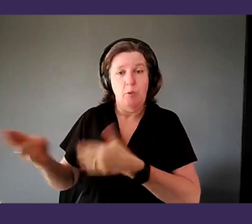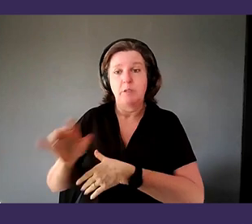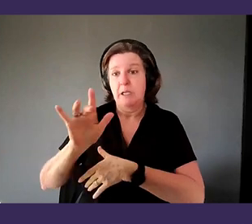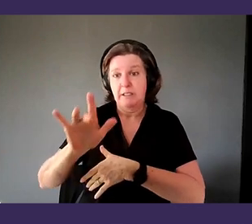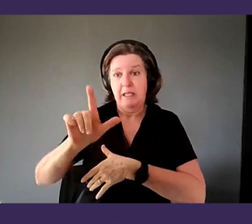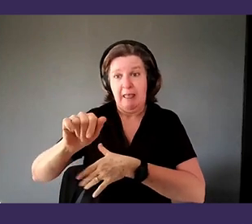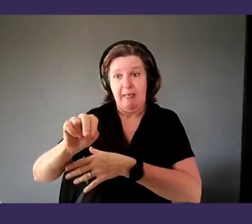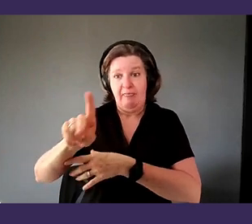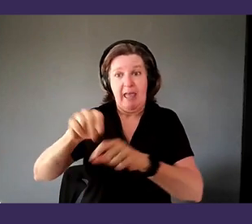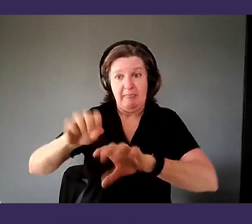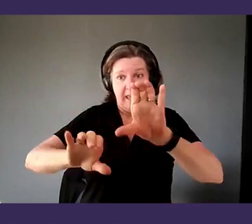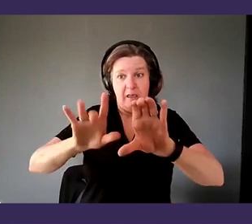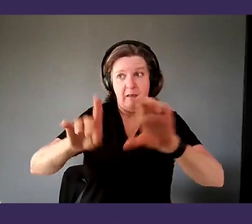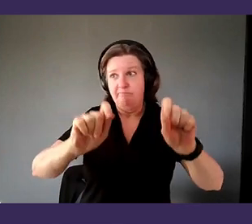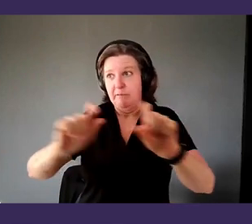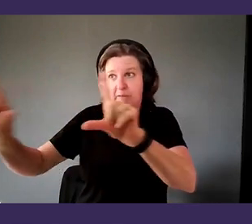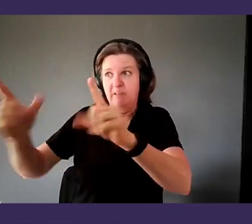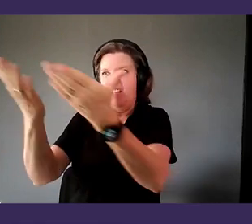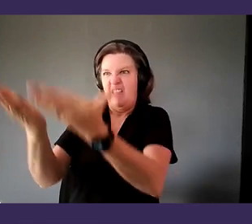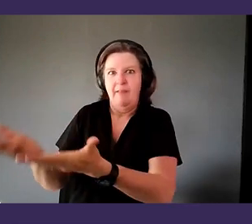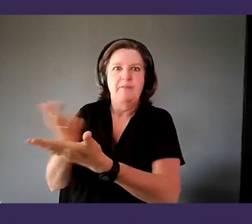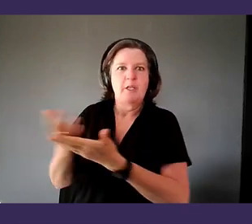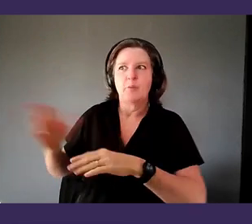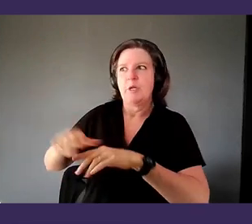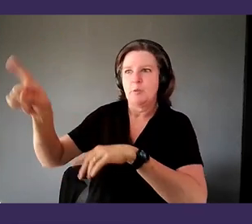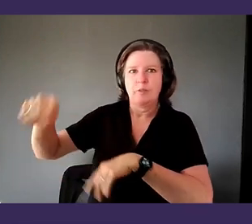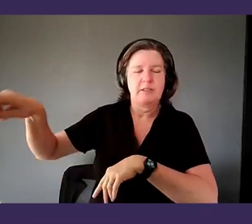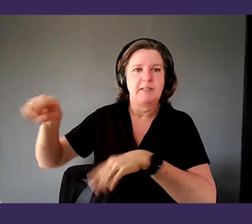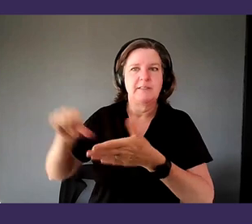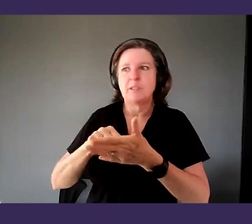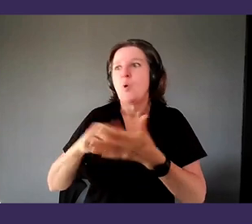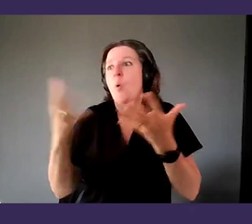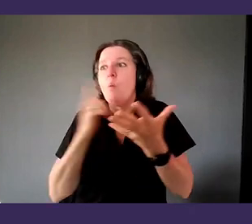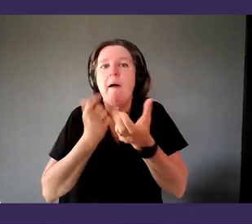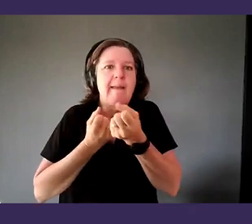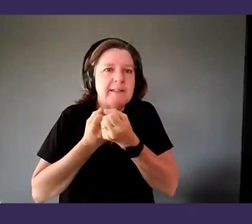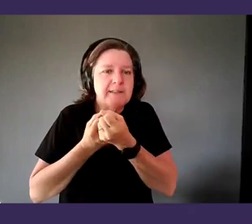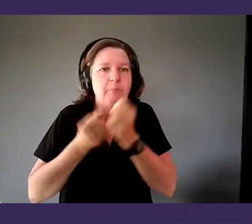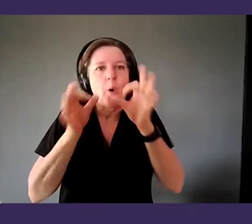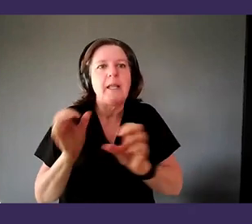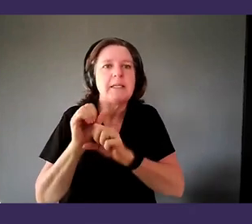all of the resources that are shown on this page, like what is supported decision-making, various tools,